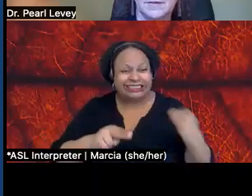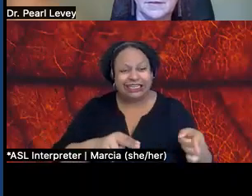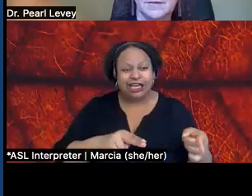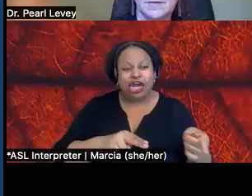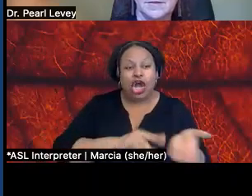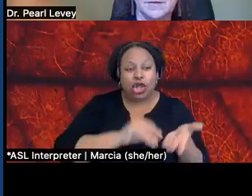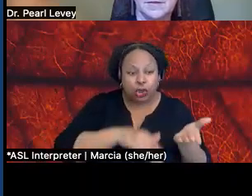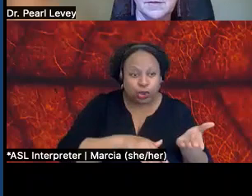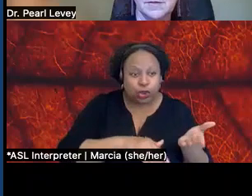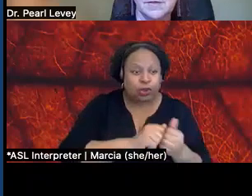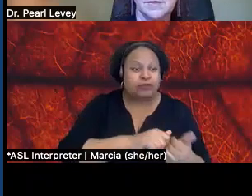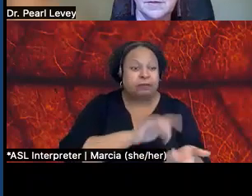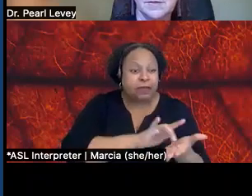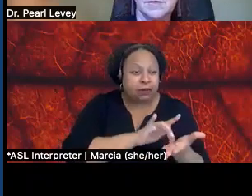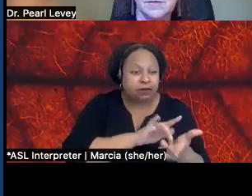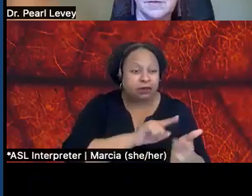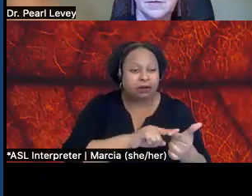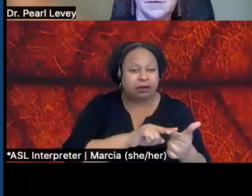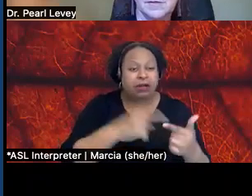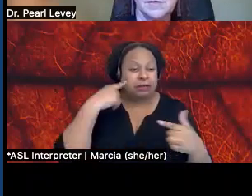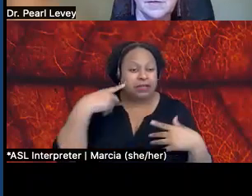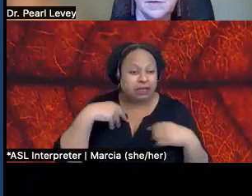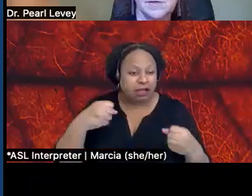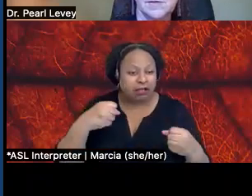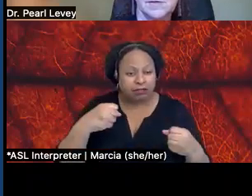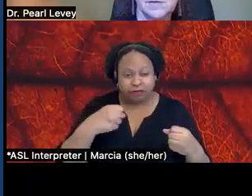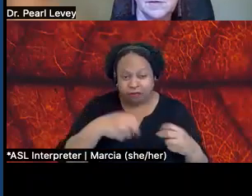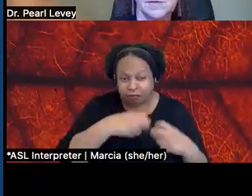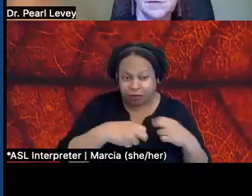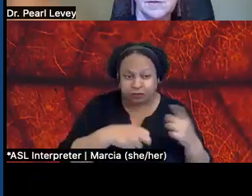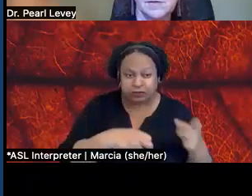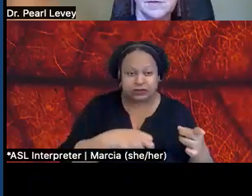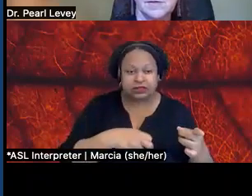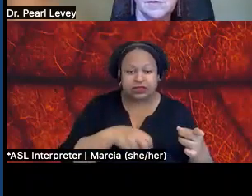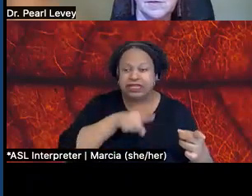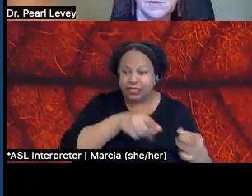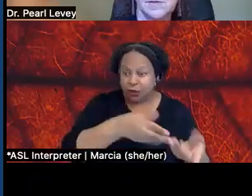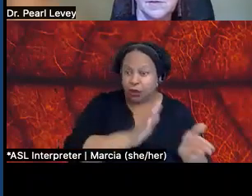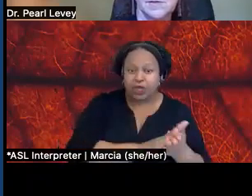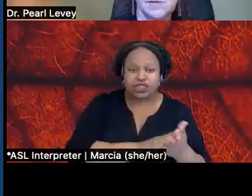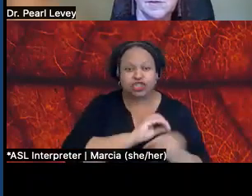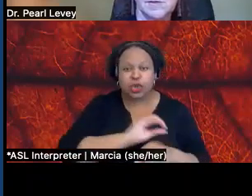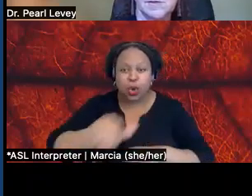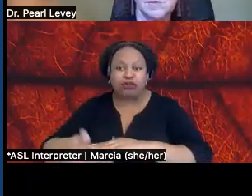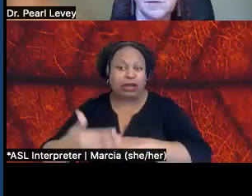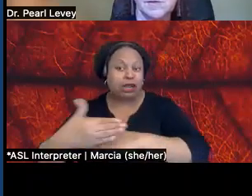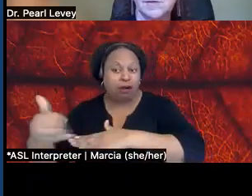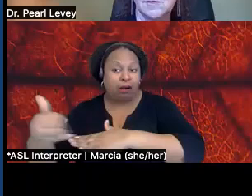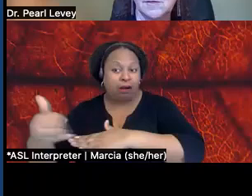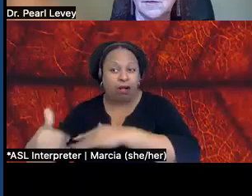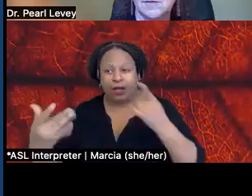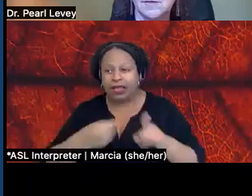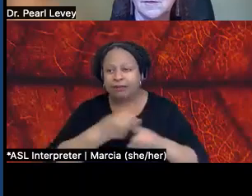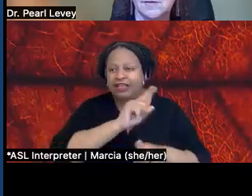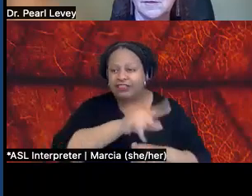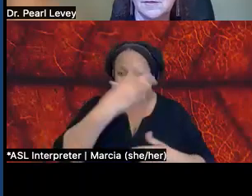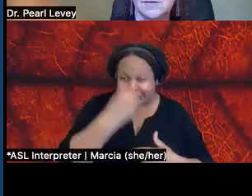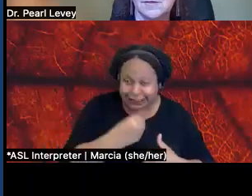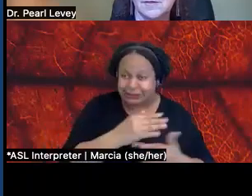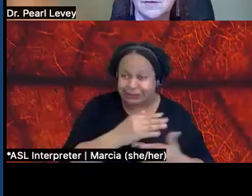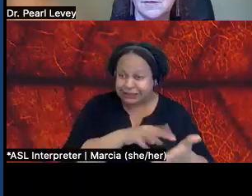as those were impacting their sleep and medication schedules and, and,